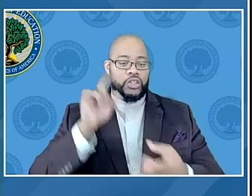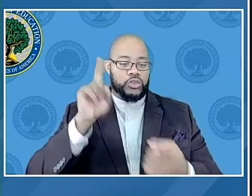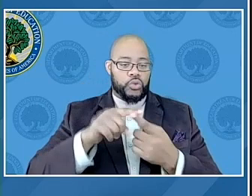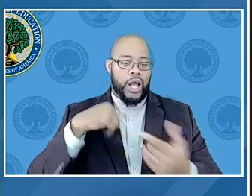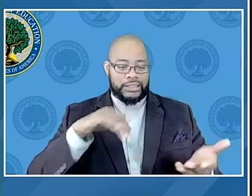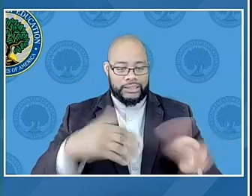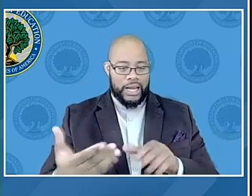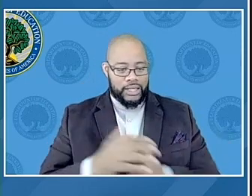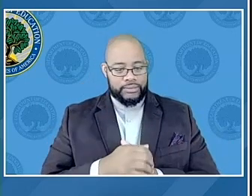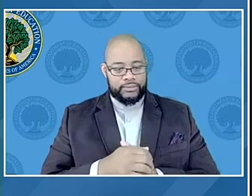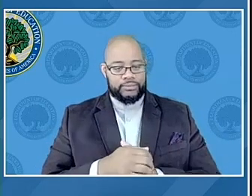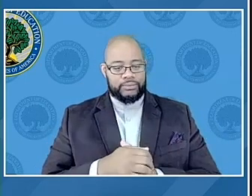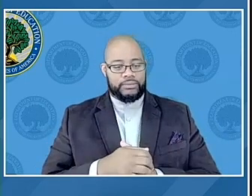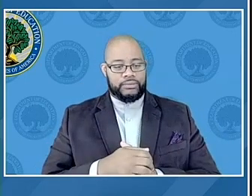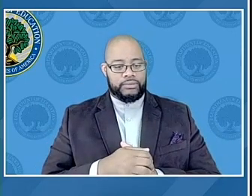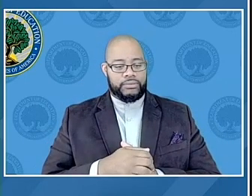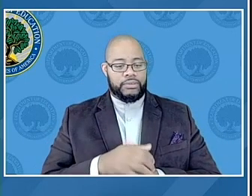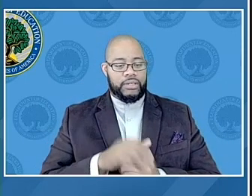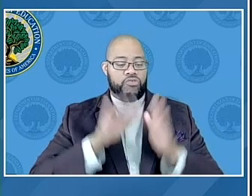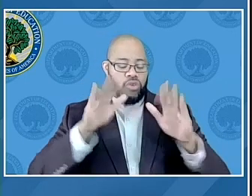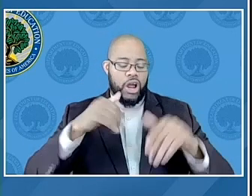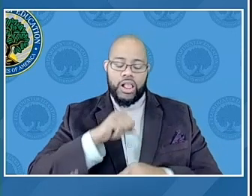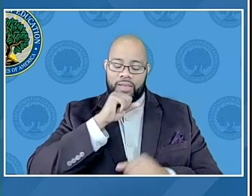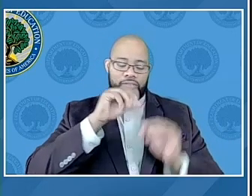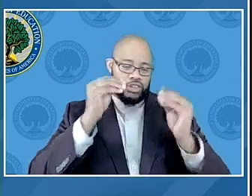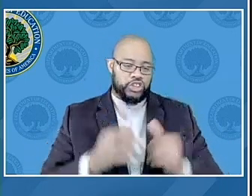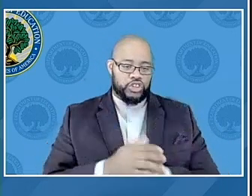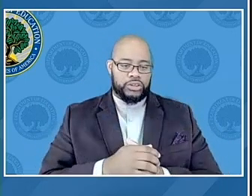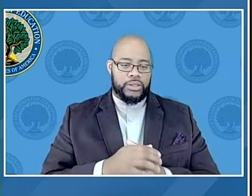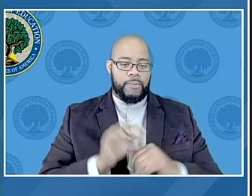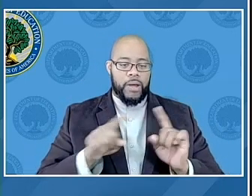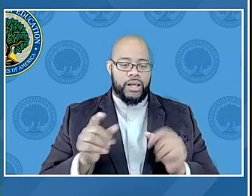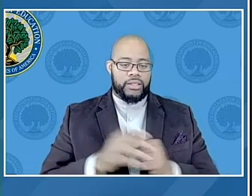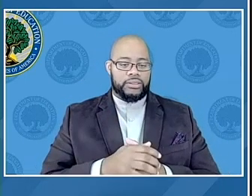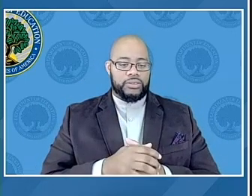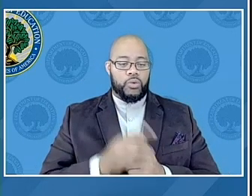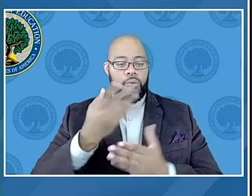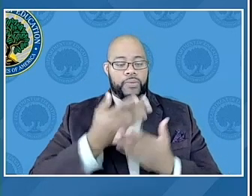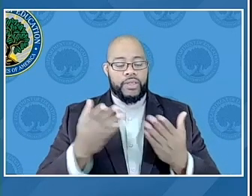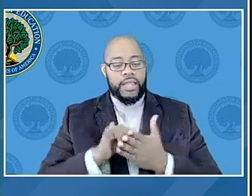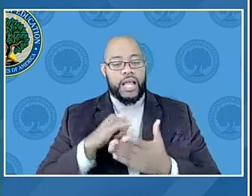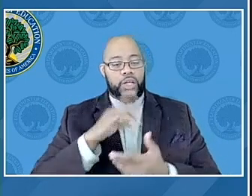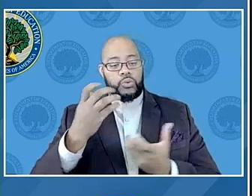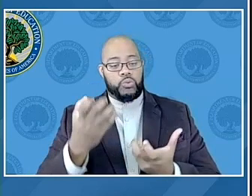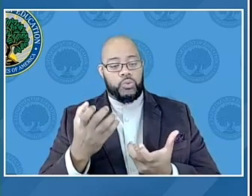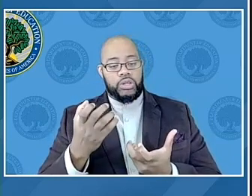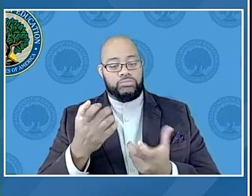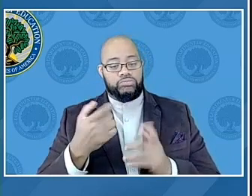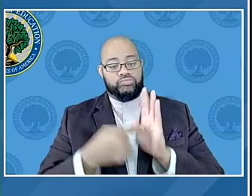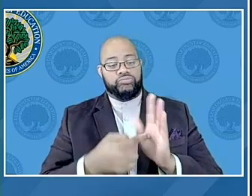that's great. I love teaching, but the one thing that I do want- would like to point out to the committee is the total lack of